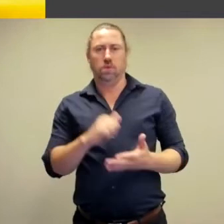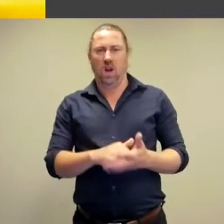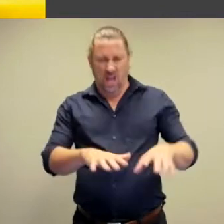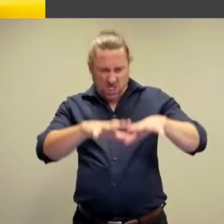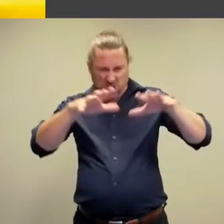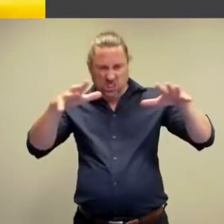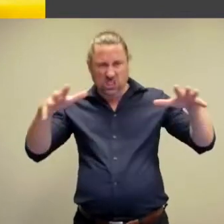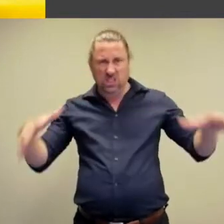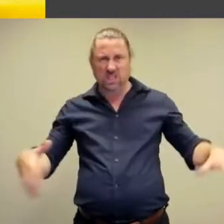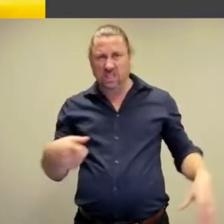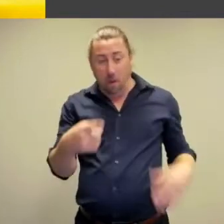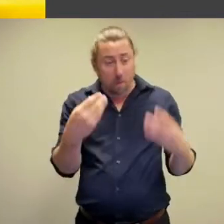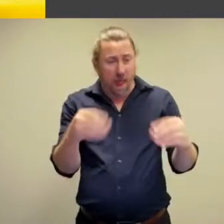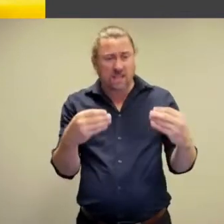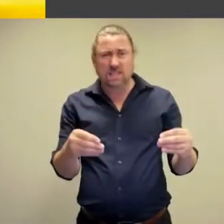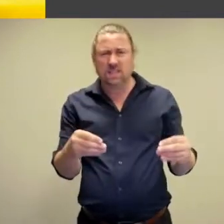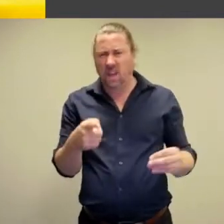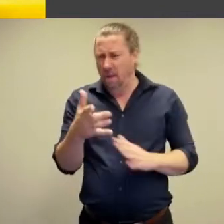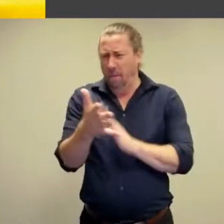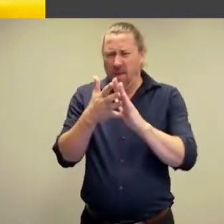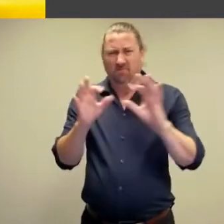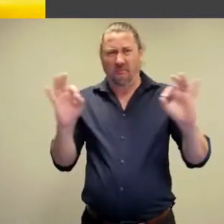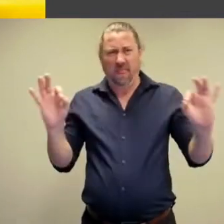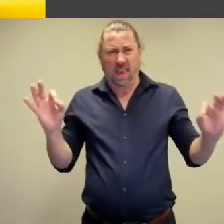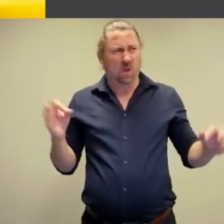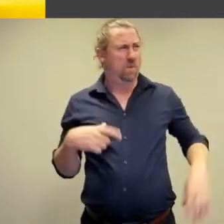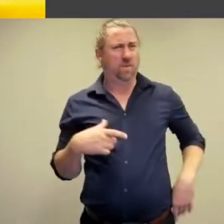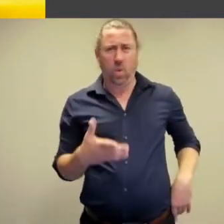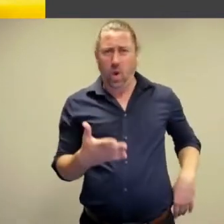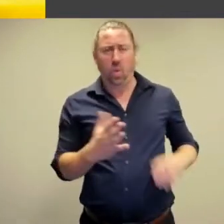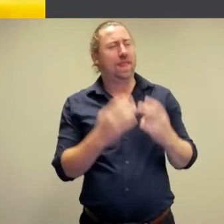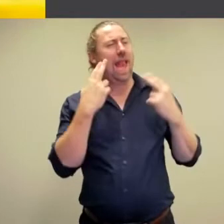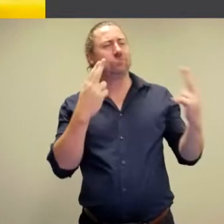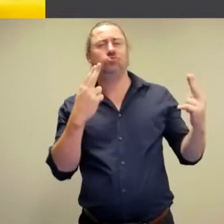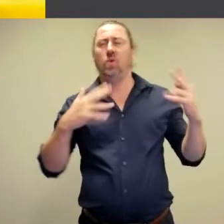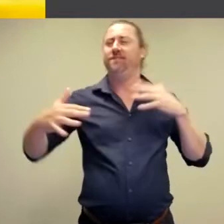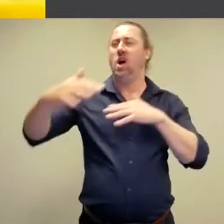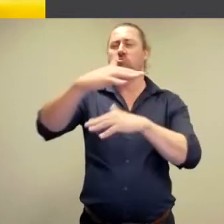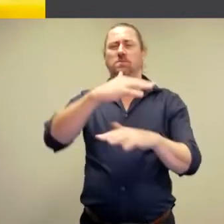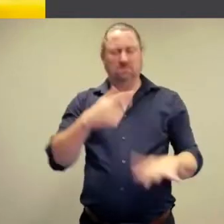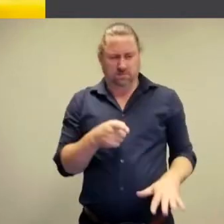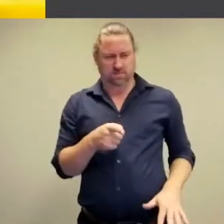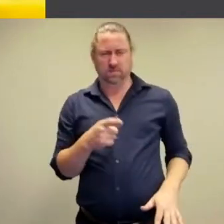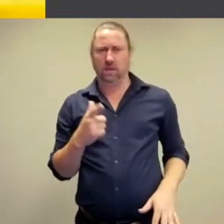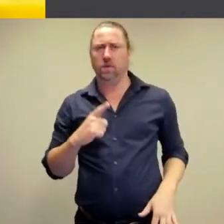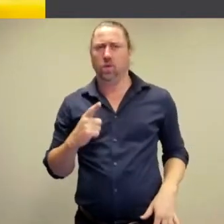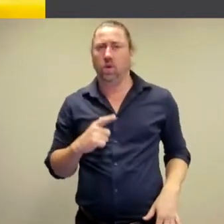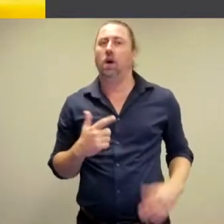worthless plastic within the natural landscape